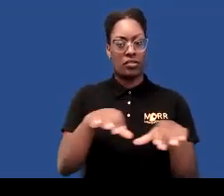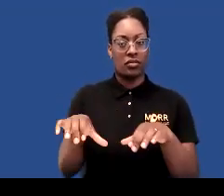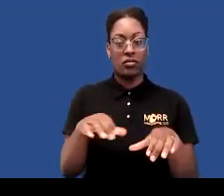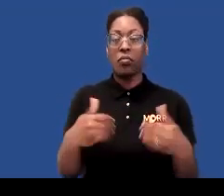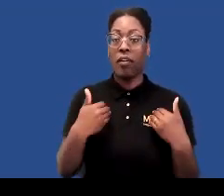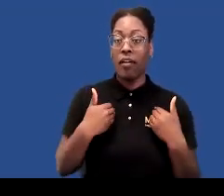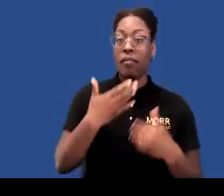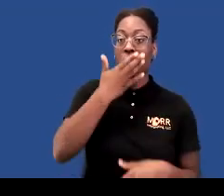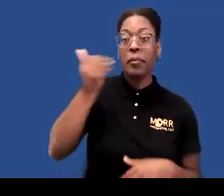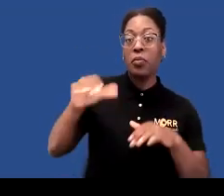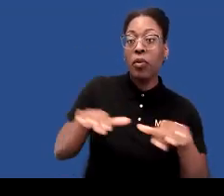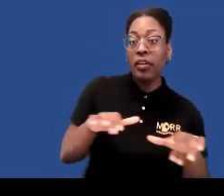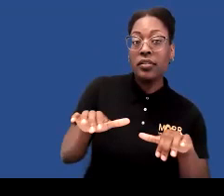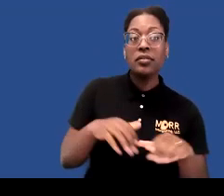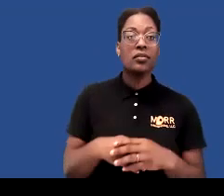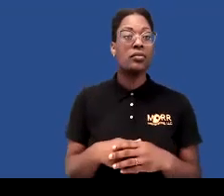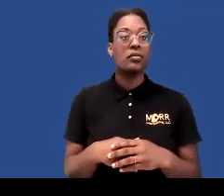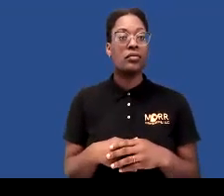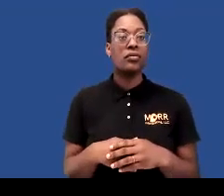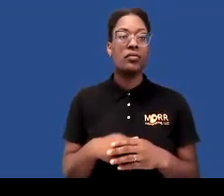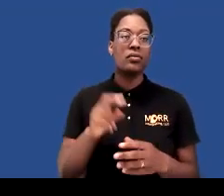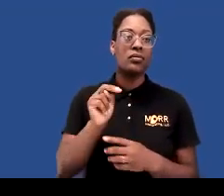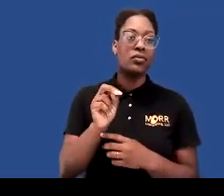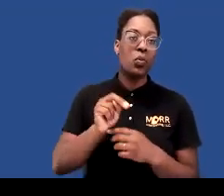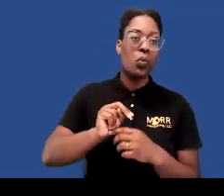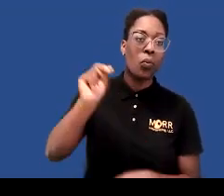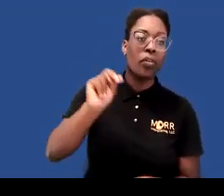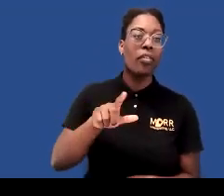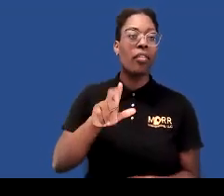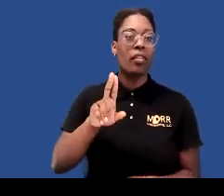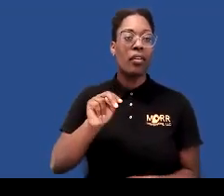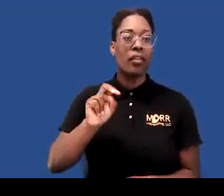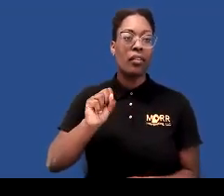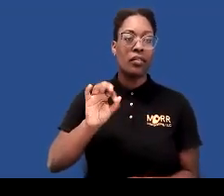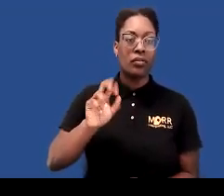thanks to scholars like North, Lunsford, and Brooks. From each scholar, we get the ideas like Socratic questioning,